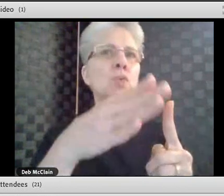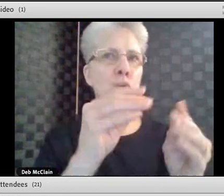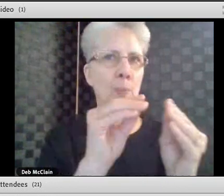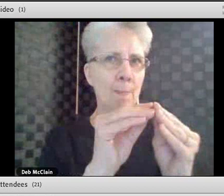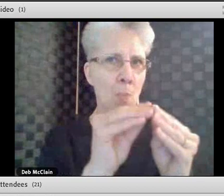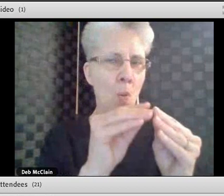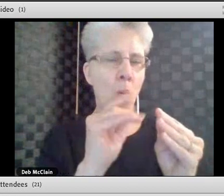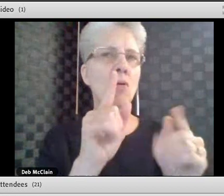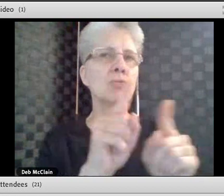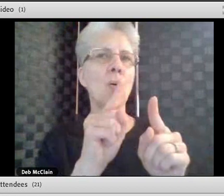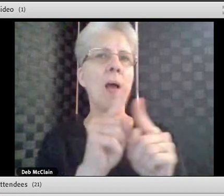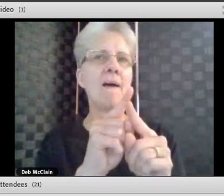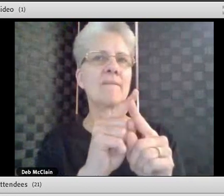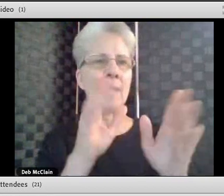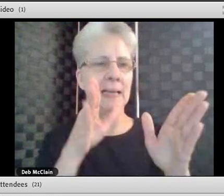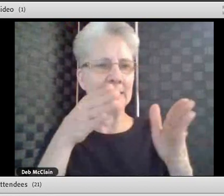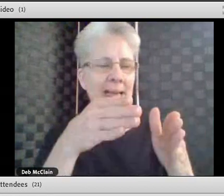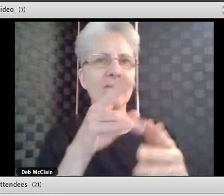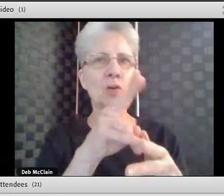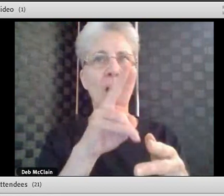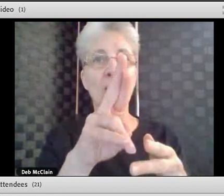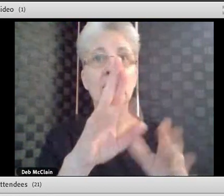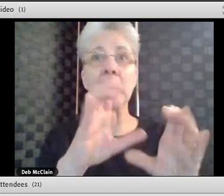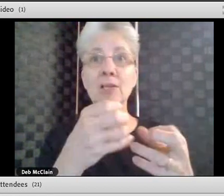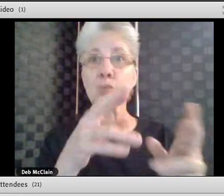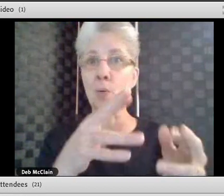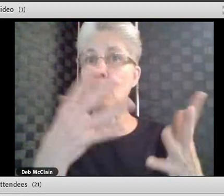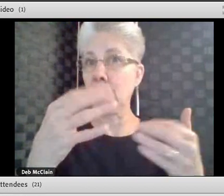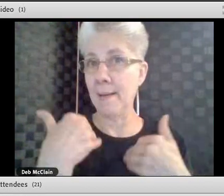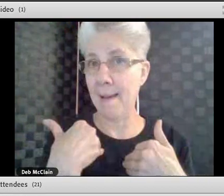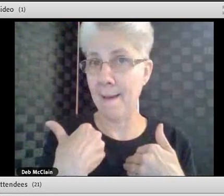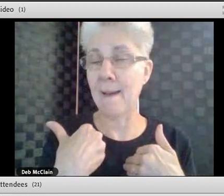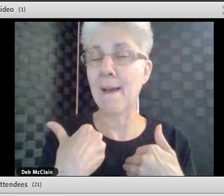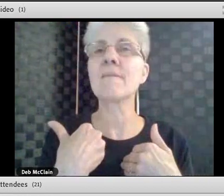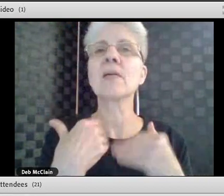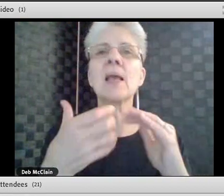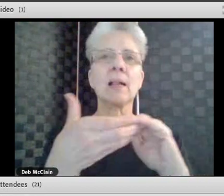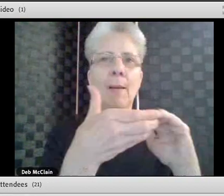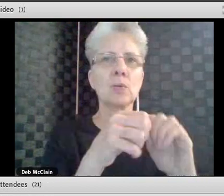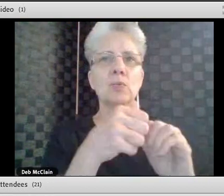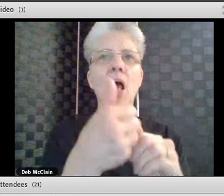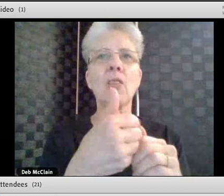there are plans to expand it in the future. They also have a dedicated virtual-reality classroom